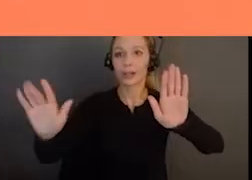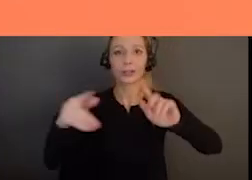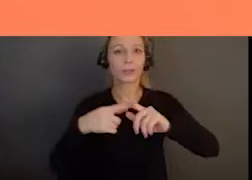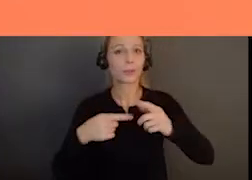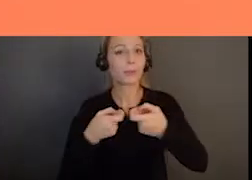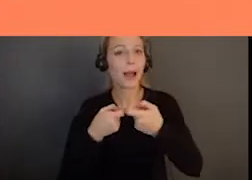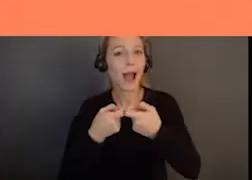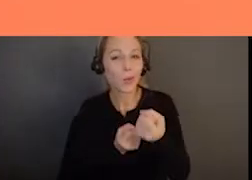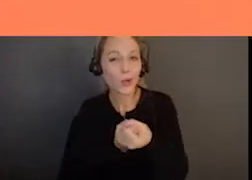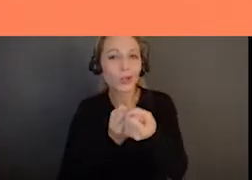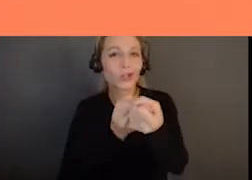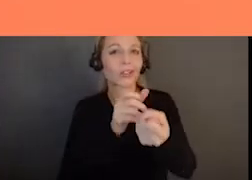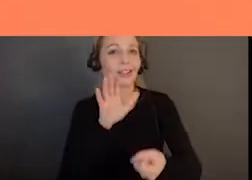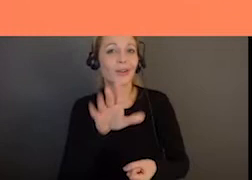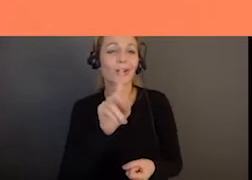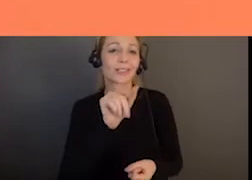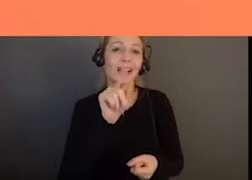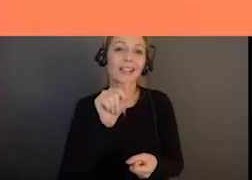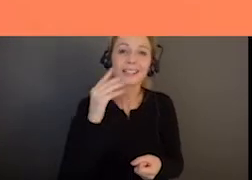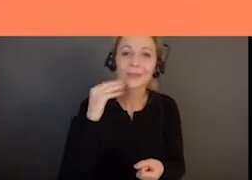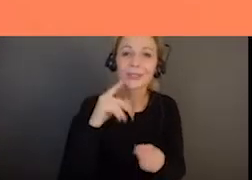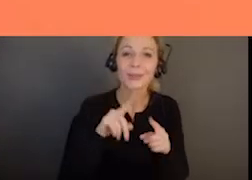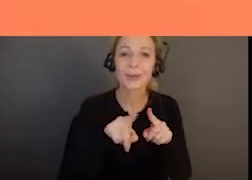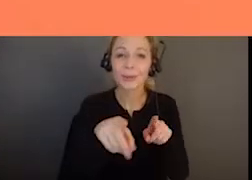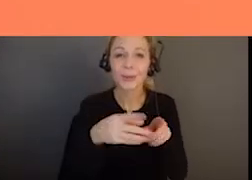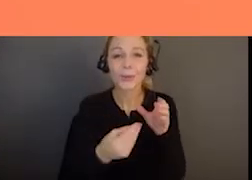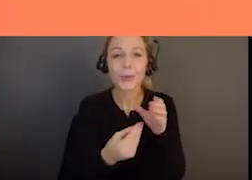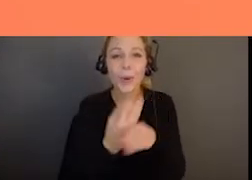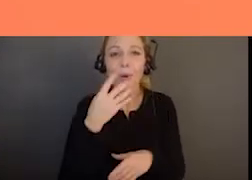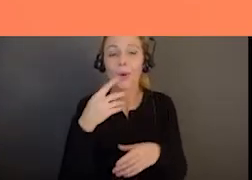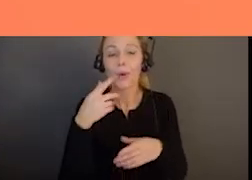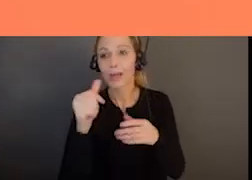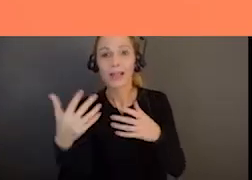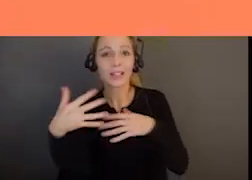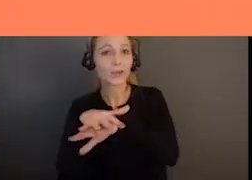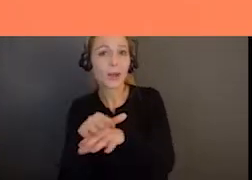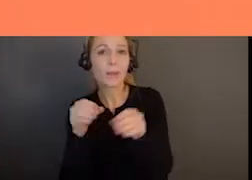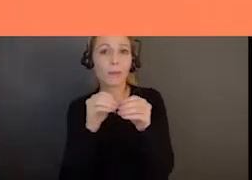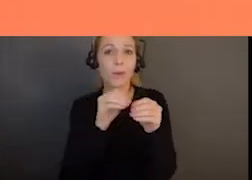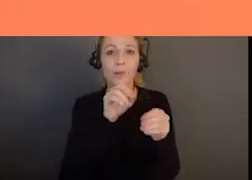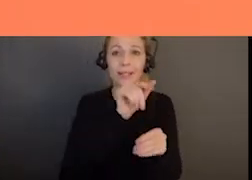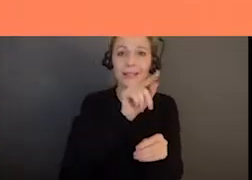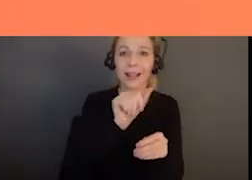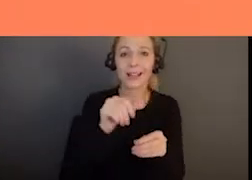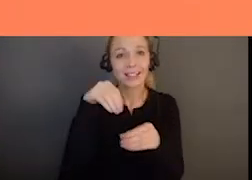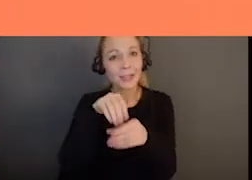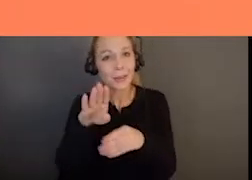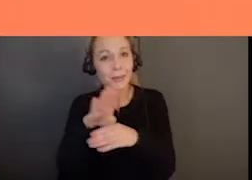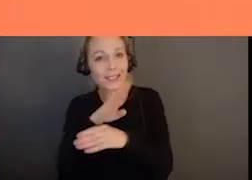GROW, INTEGRATE MORE DATA SOURCES INTO YOUR BUSINESS, AND TRY TO BUILD MORE SEAMLESS USER EXPERIENCES FOR YOUR CUSTOMERS.